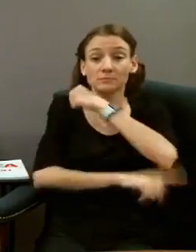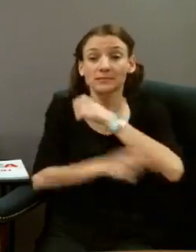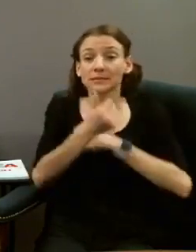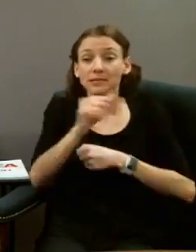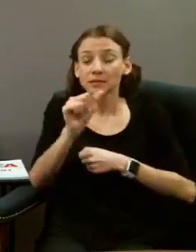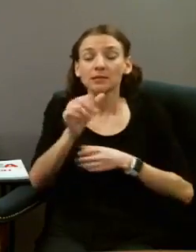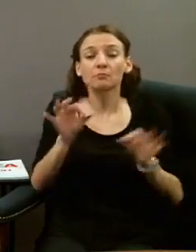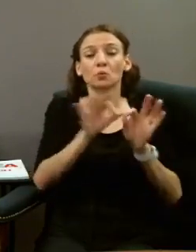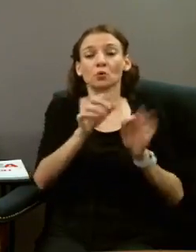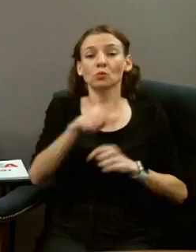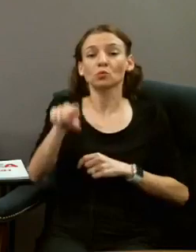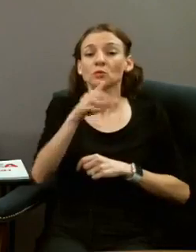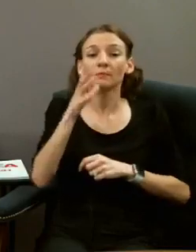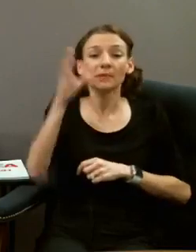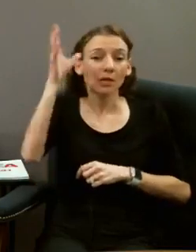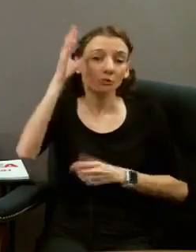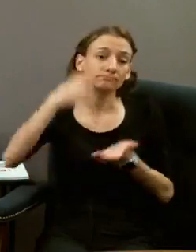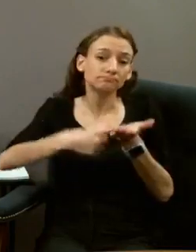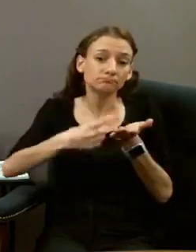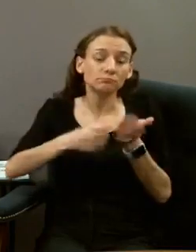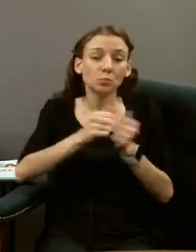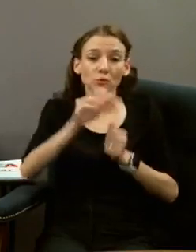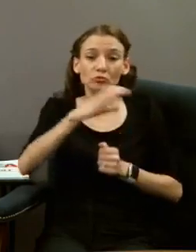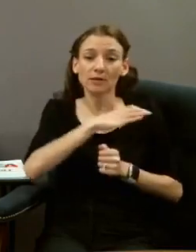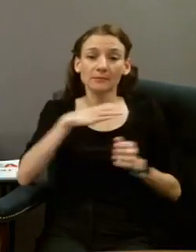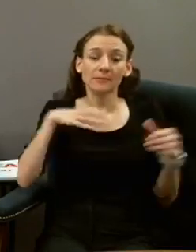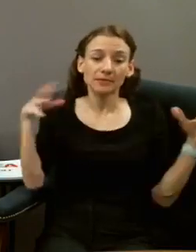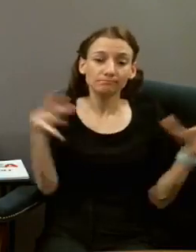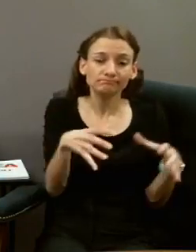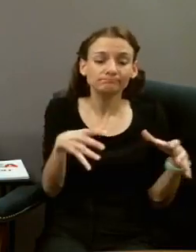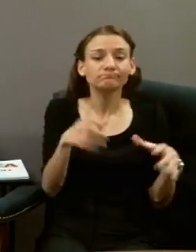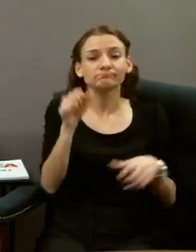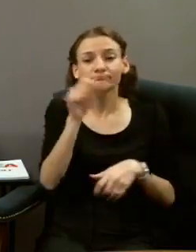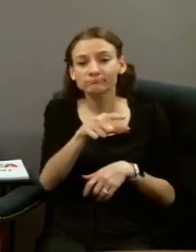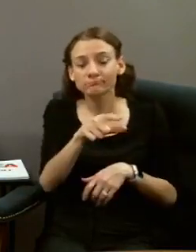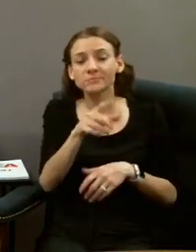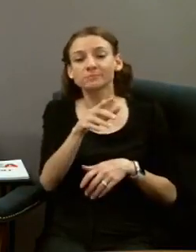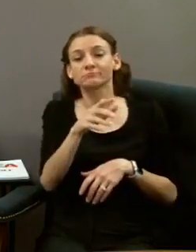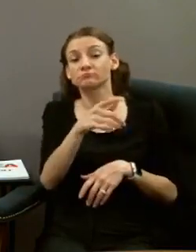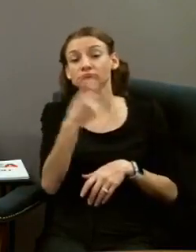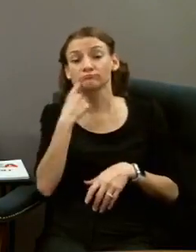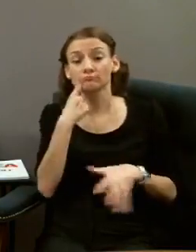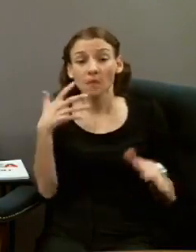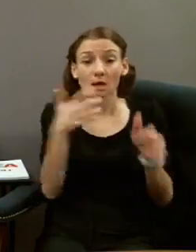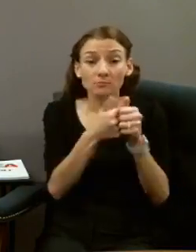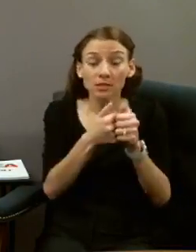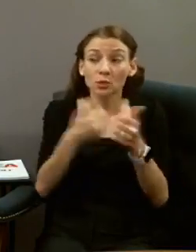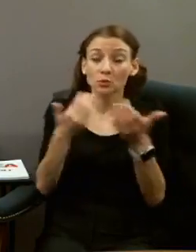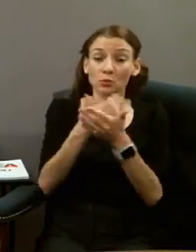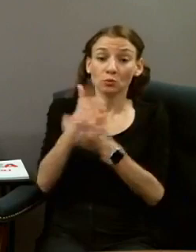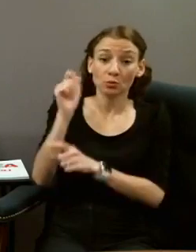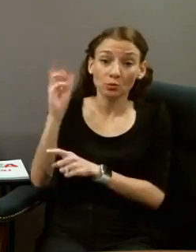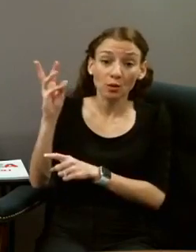Review with your committee how updated the Functional Behavioral Assessment, or FBA is.